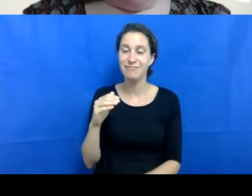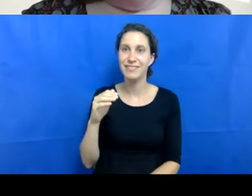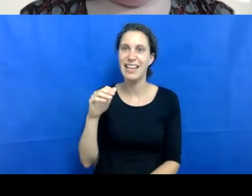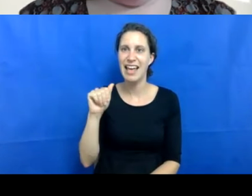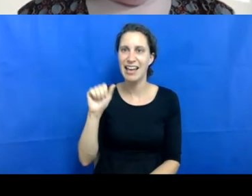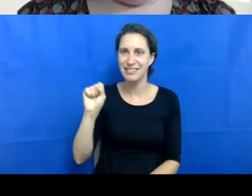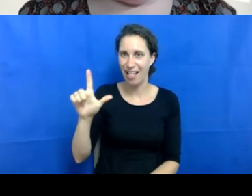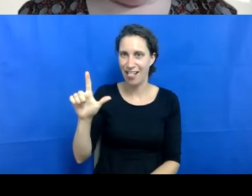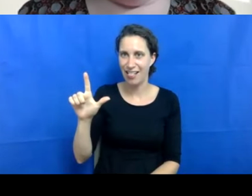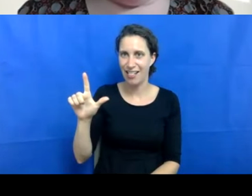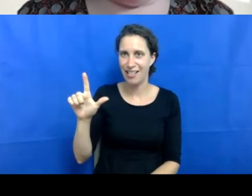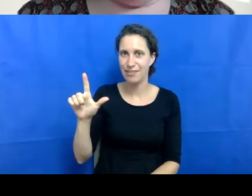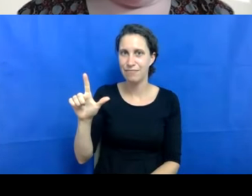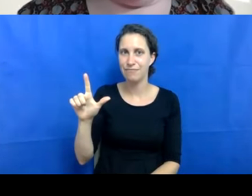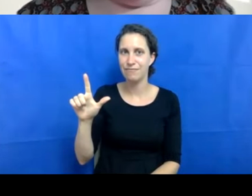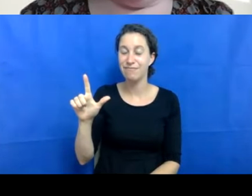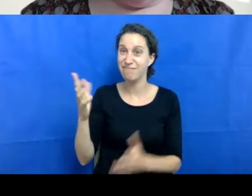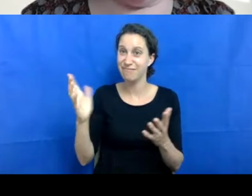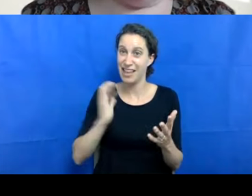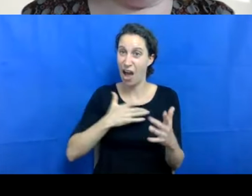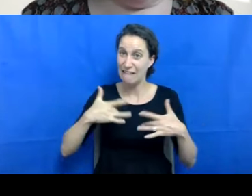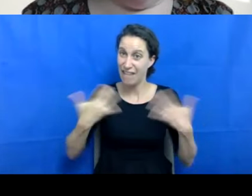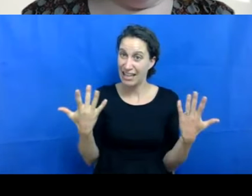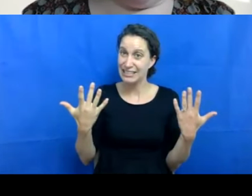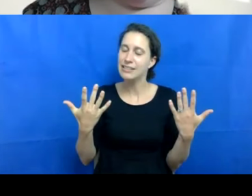For our virtual events, we use video remote interpreting.